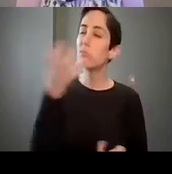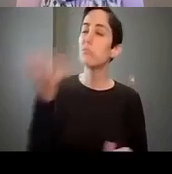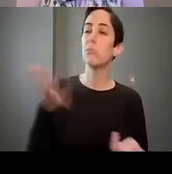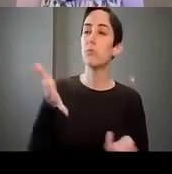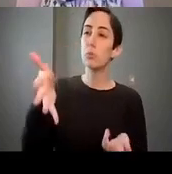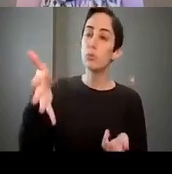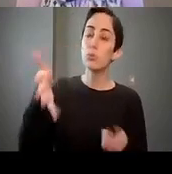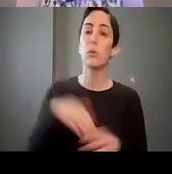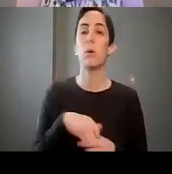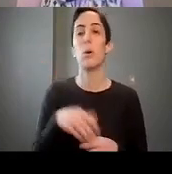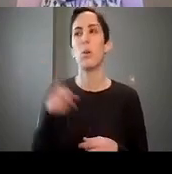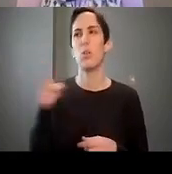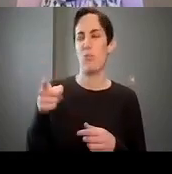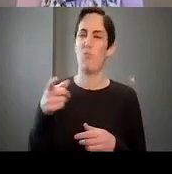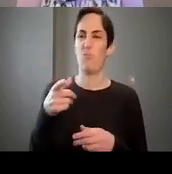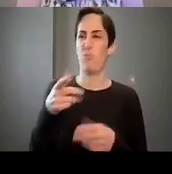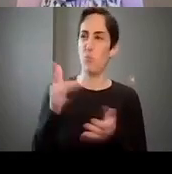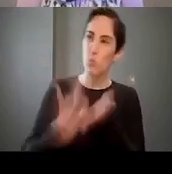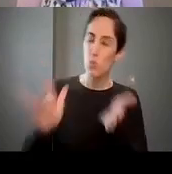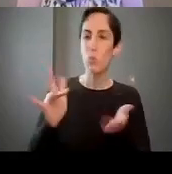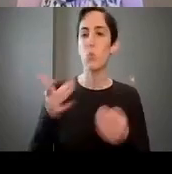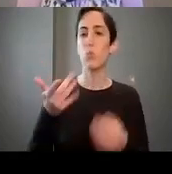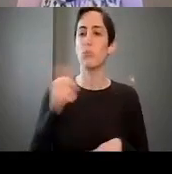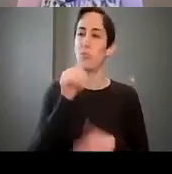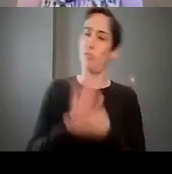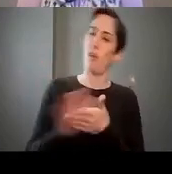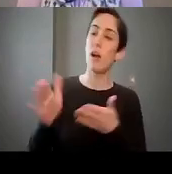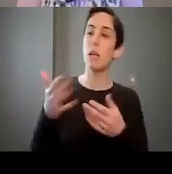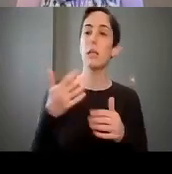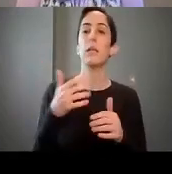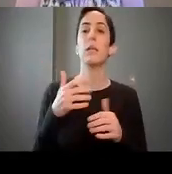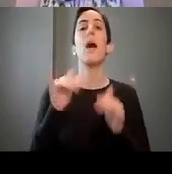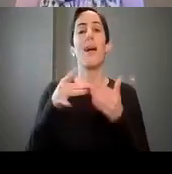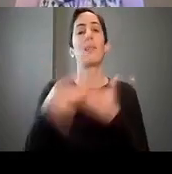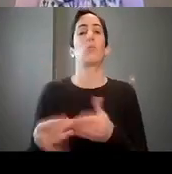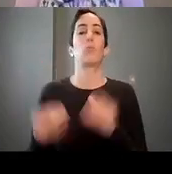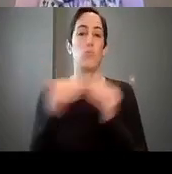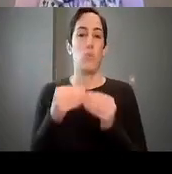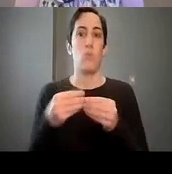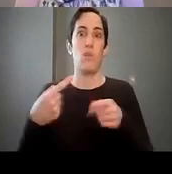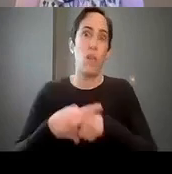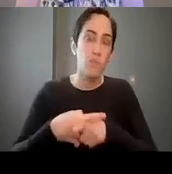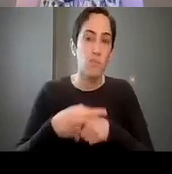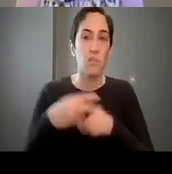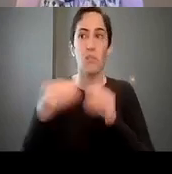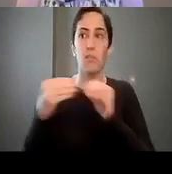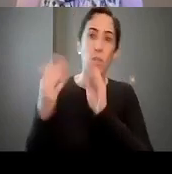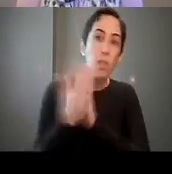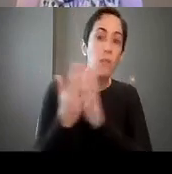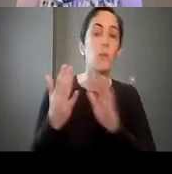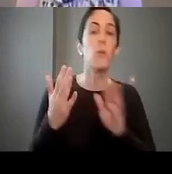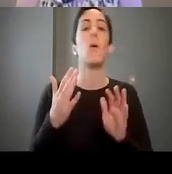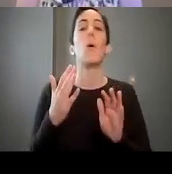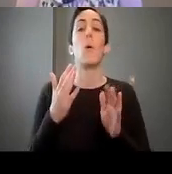sharp, and it creates more conflict doing things that are snide or edgy or perhaps. So the recommendations to sharp, and it creates more conflict consider planning when your separate perhaps. So the recommendations to